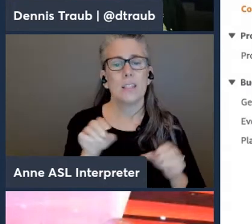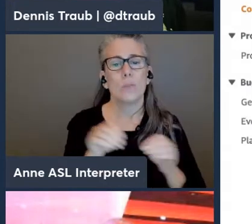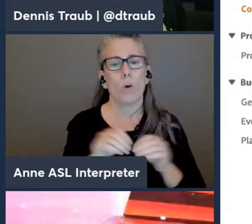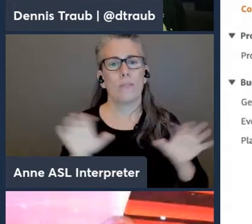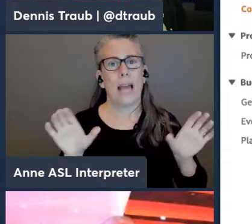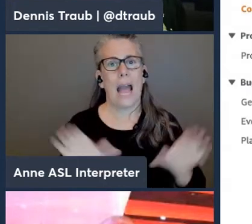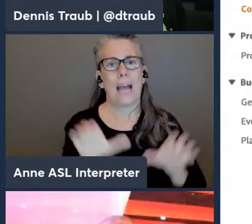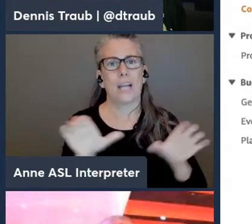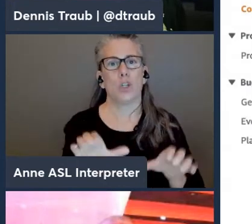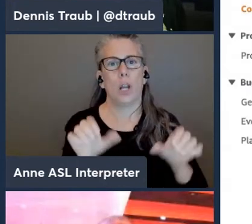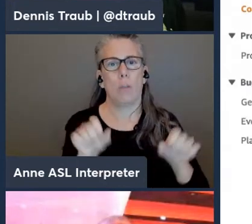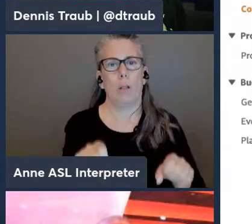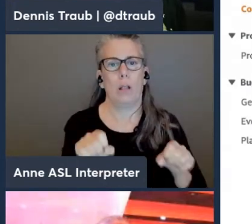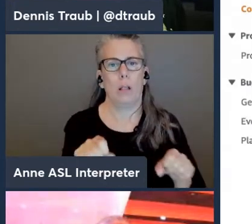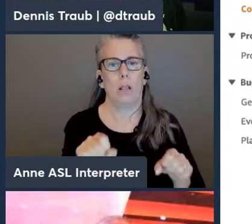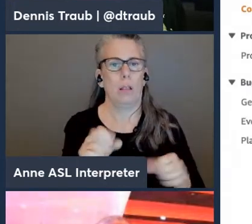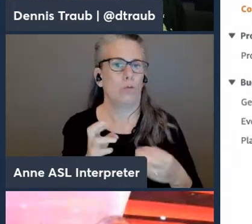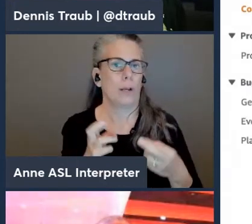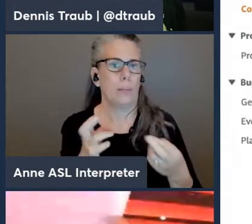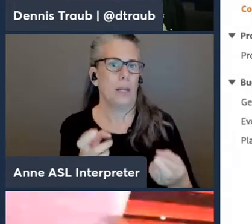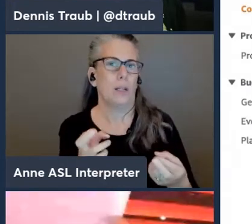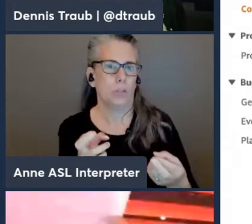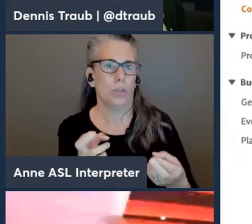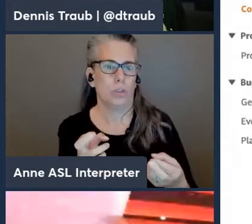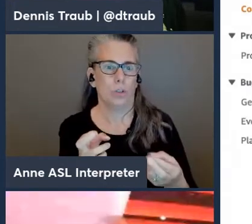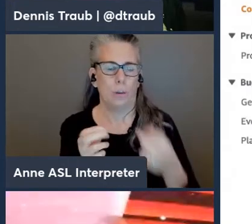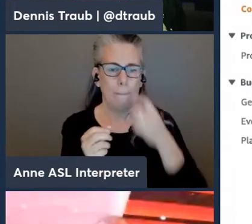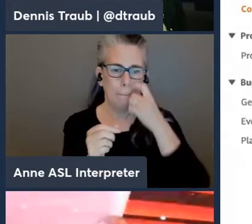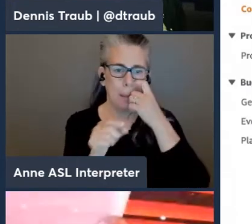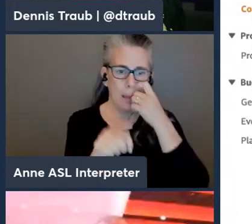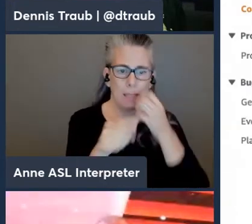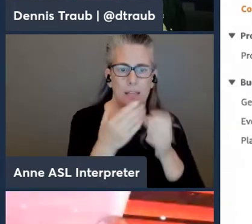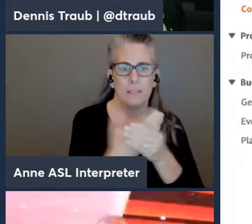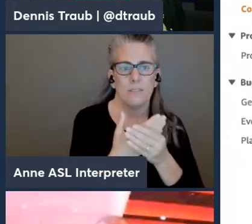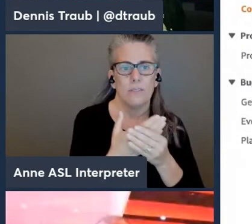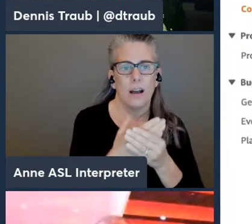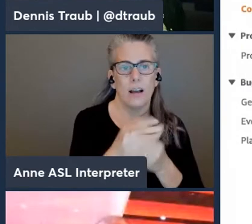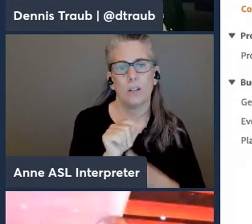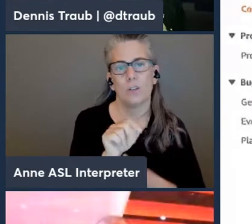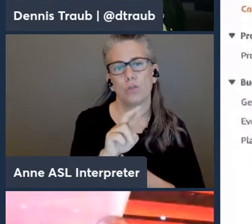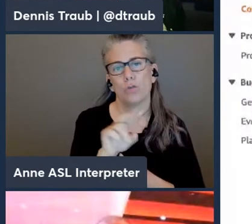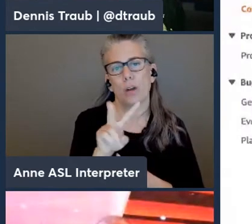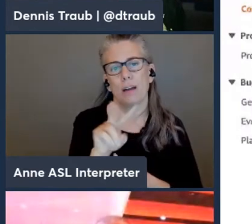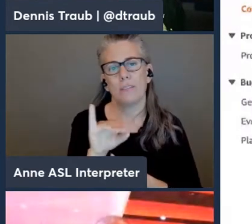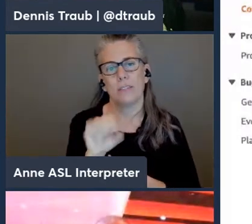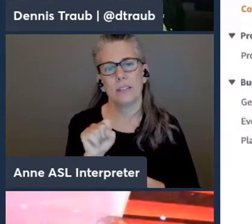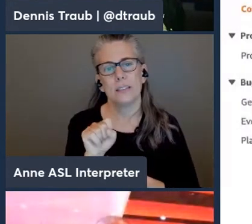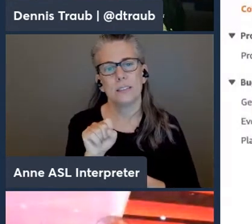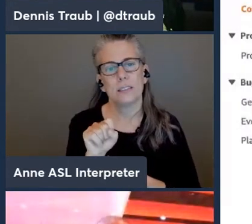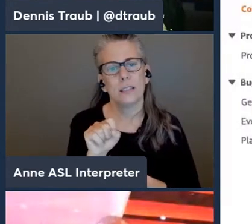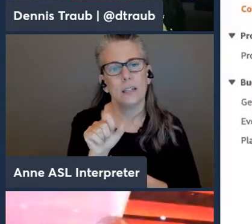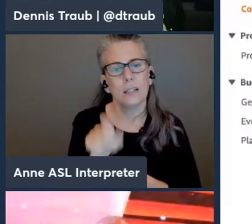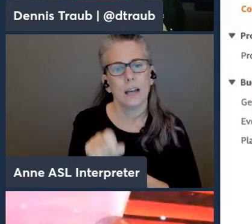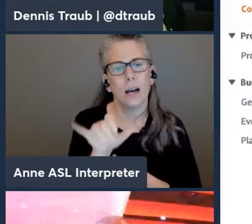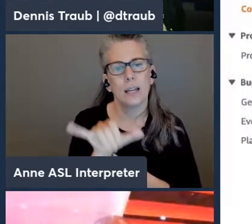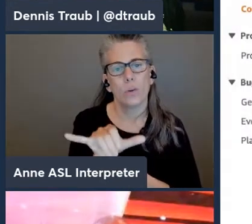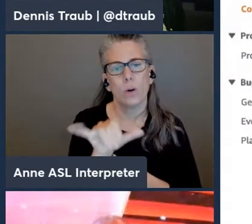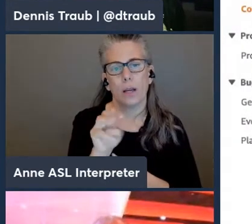"Hey, in this file ".travis.yaml" on line 18, there appears to be a hard-coded secret."